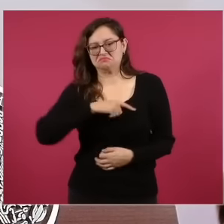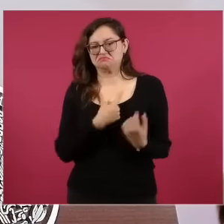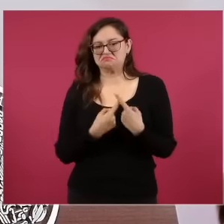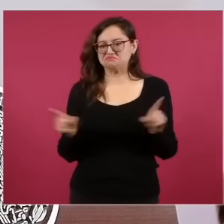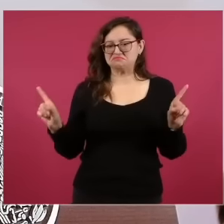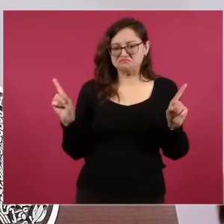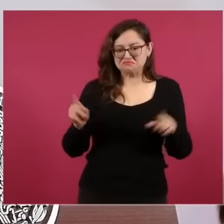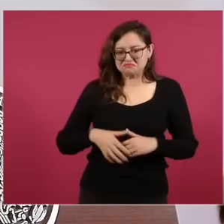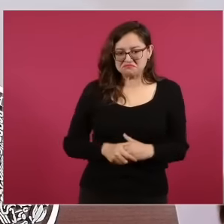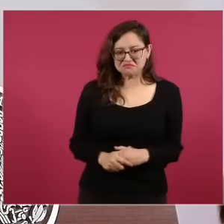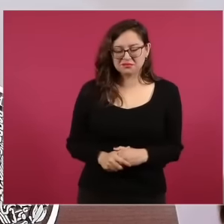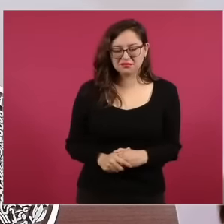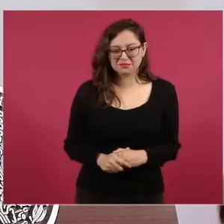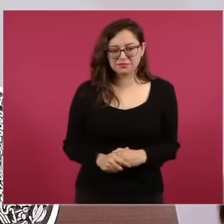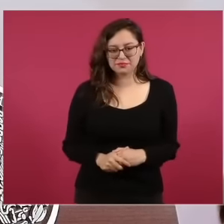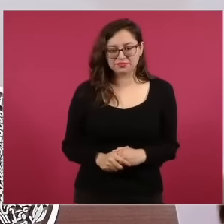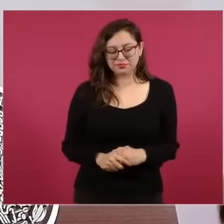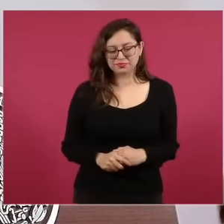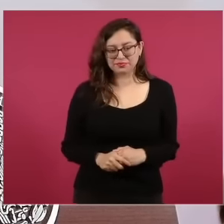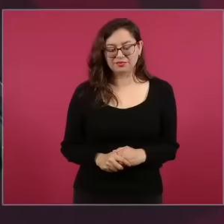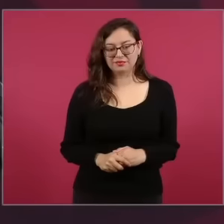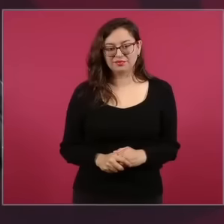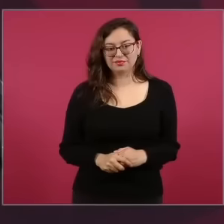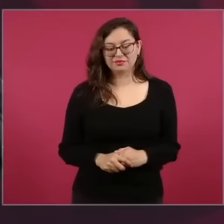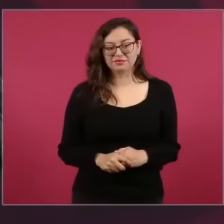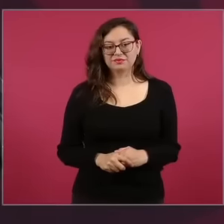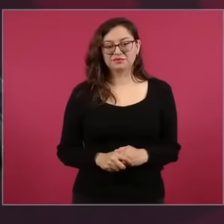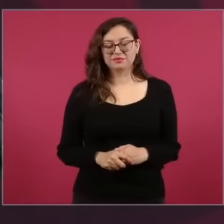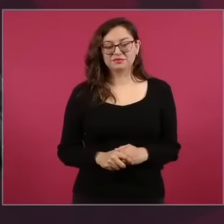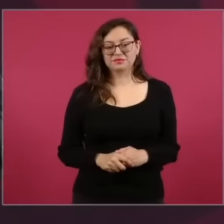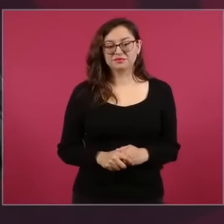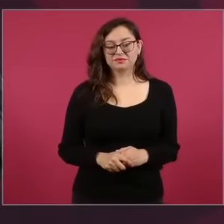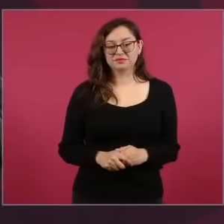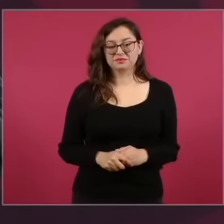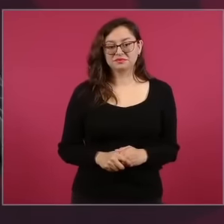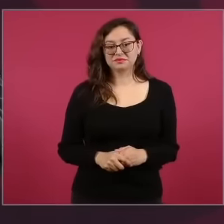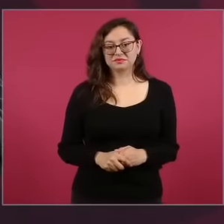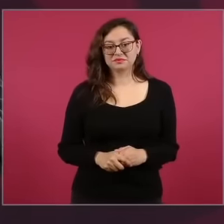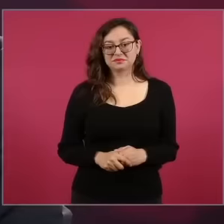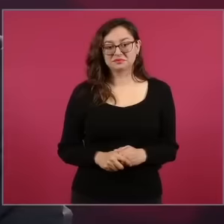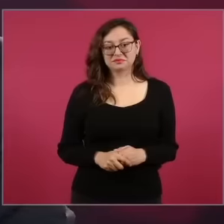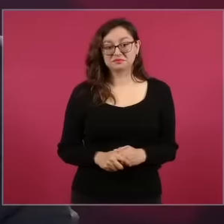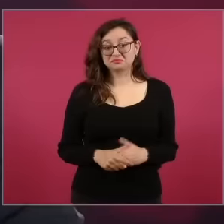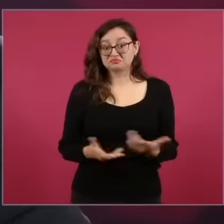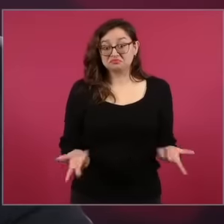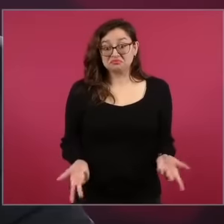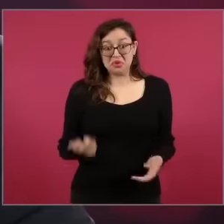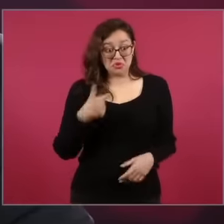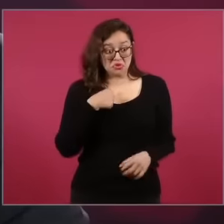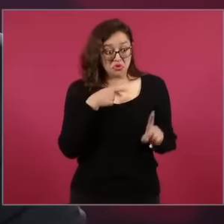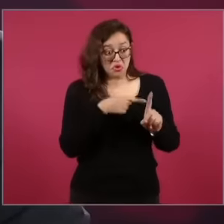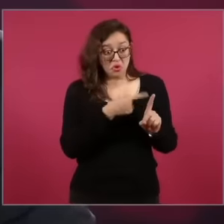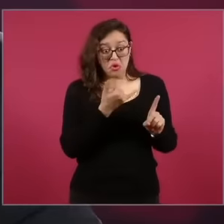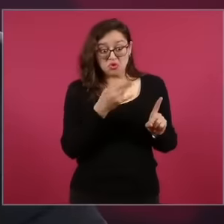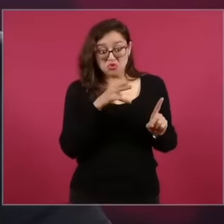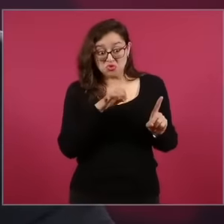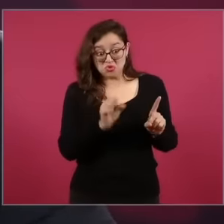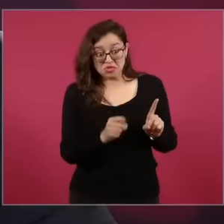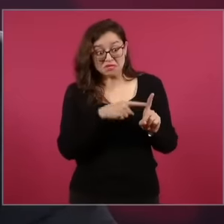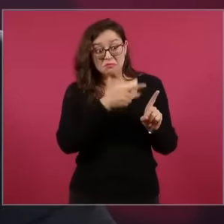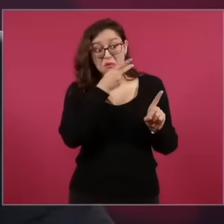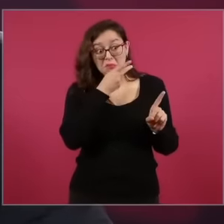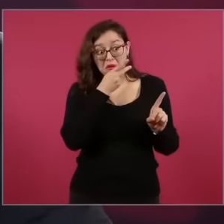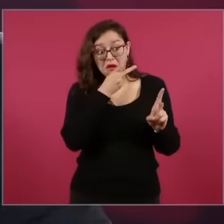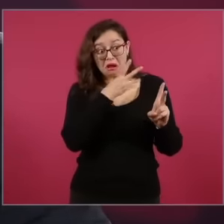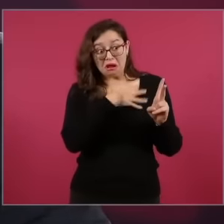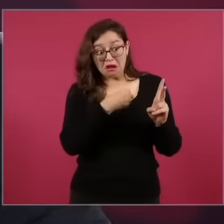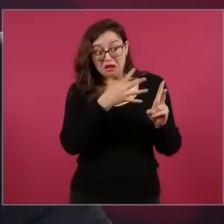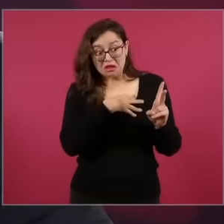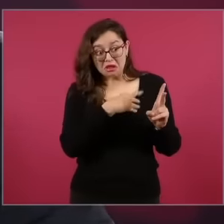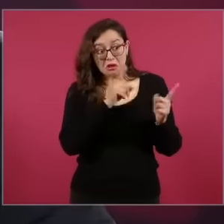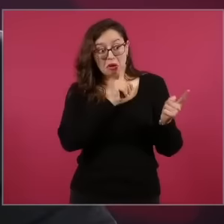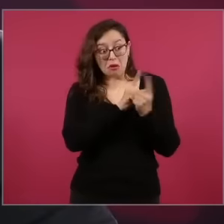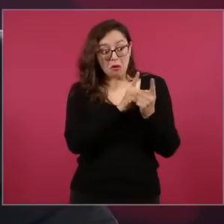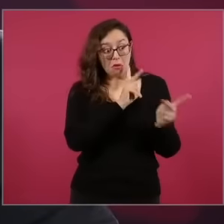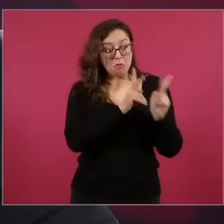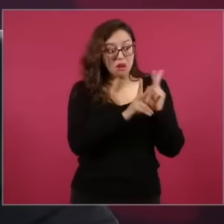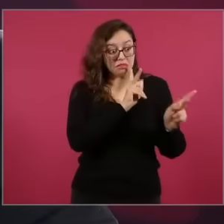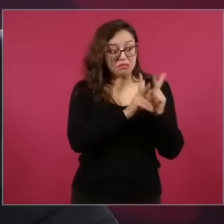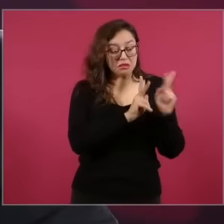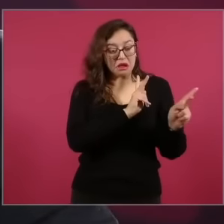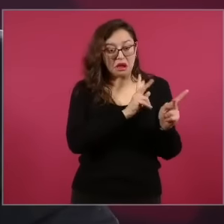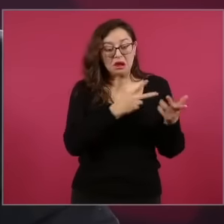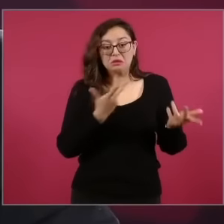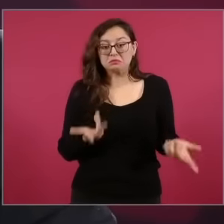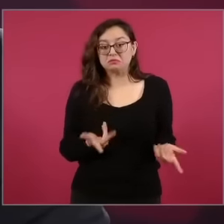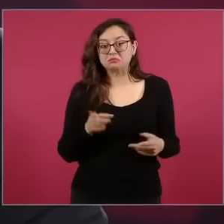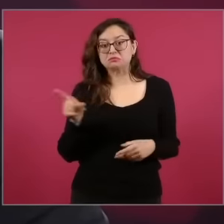that I did not speak with Mr. Yunes or his son. Yes, this Augusto spoke with him, yes,